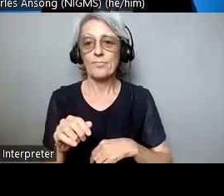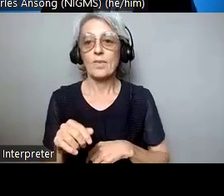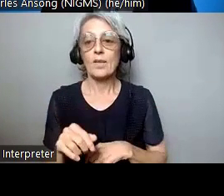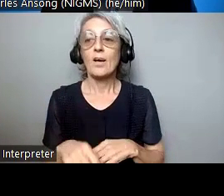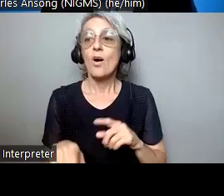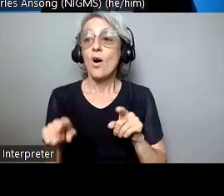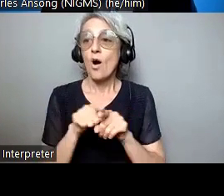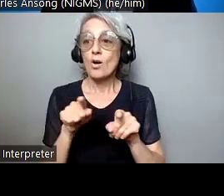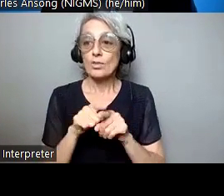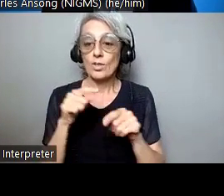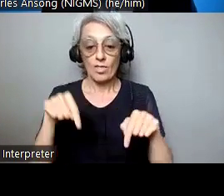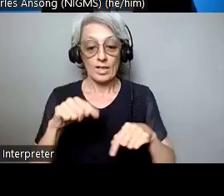for this one-hour event.